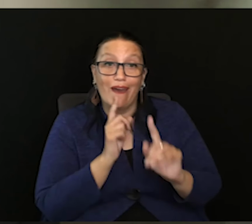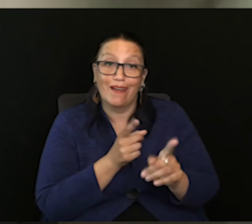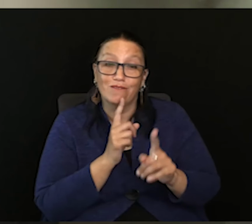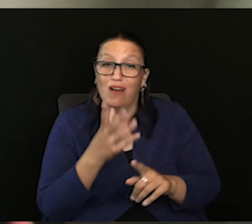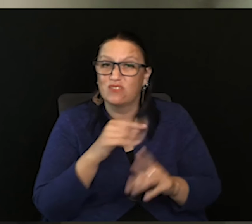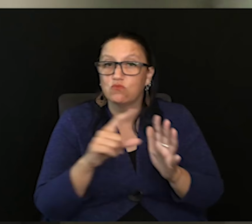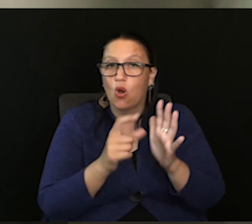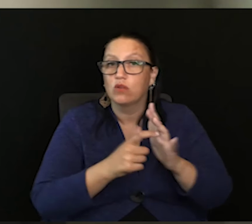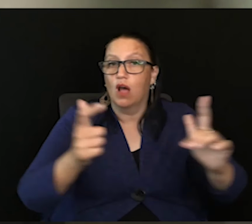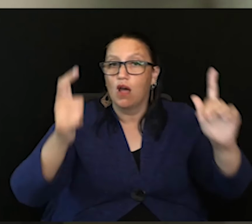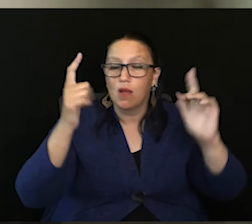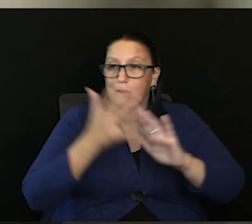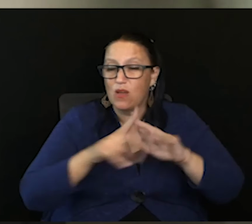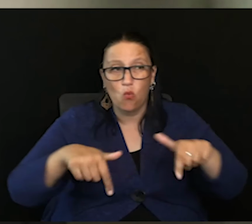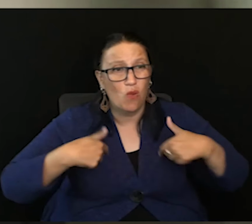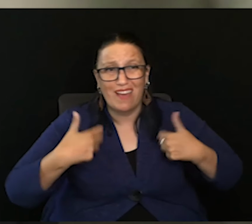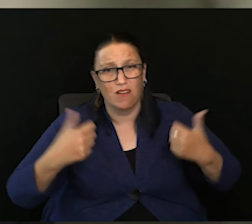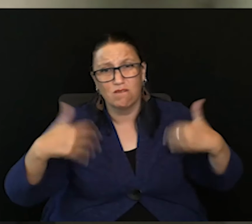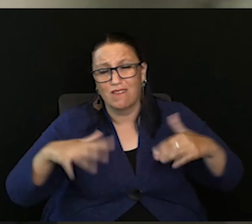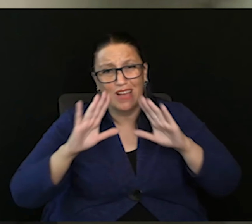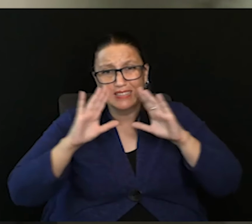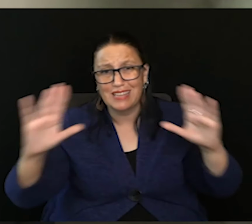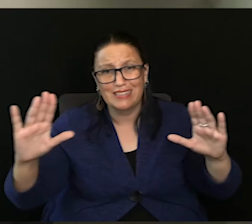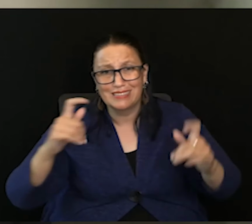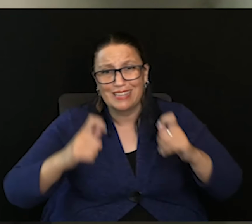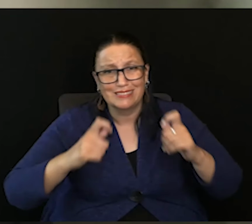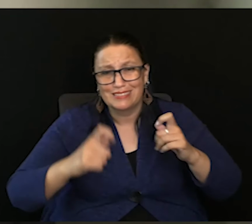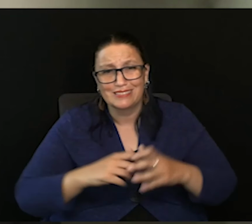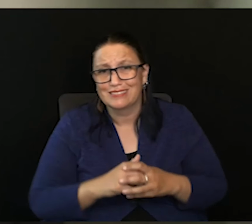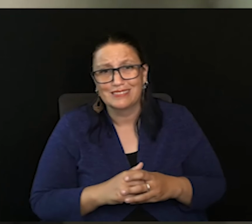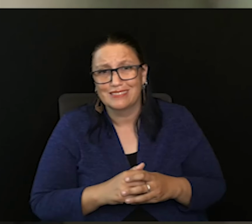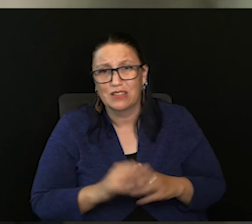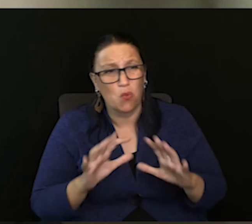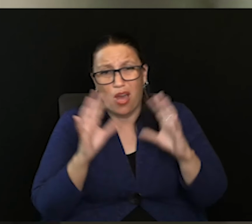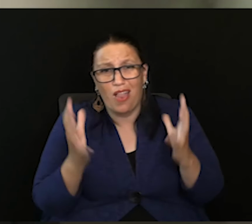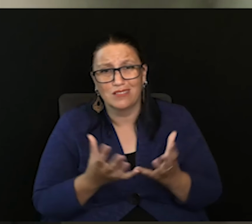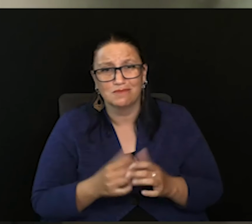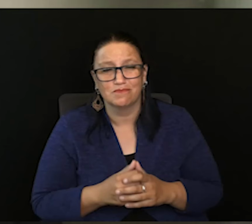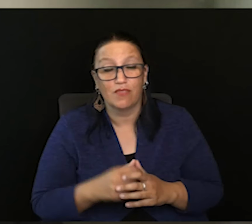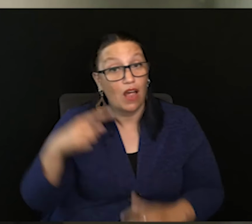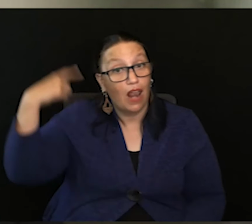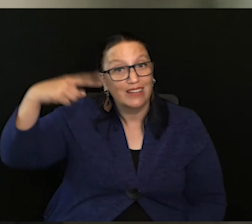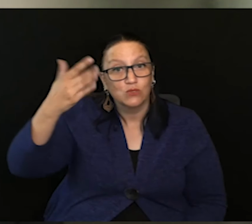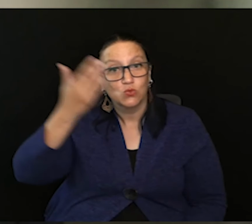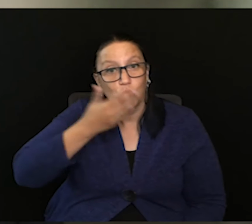one of the most accurate testing regimes in the world. I've mentioned before the London School of Hygiene and Tropical Medicine had